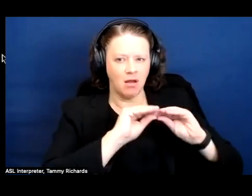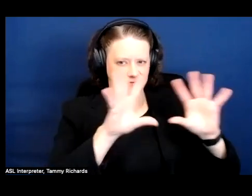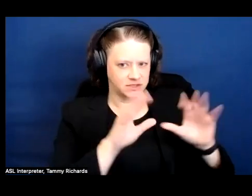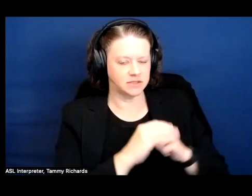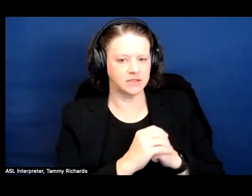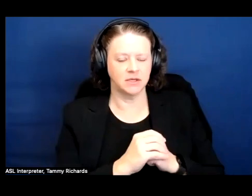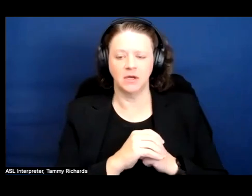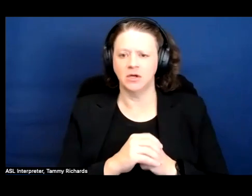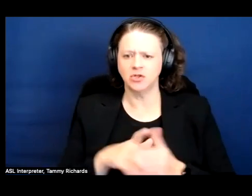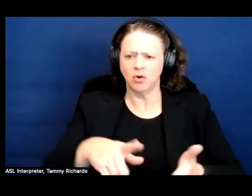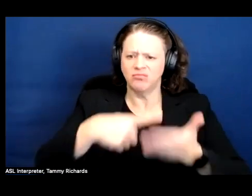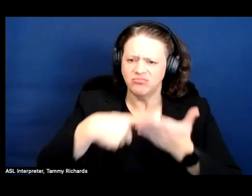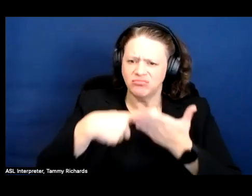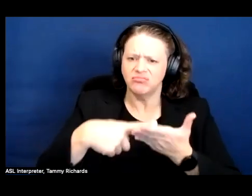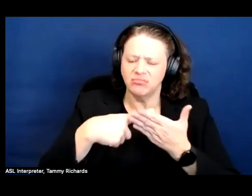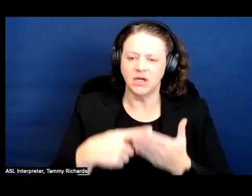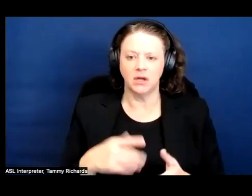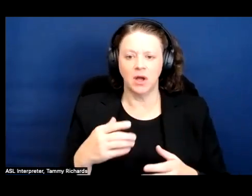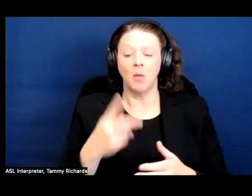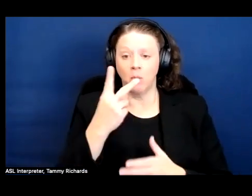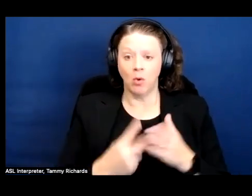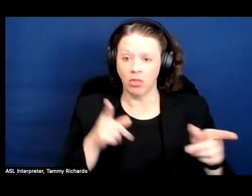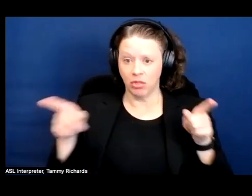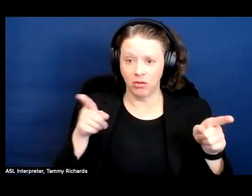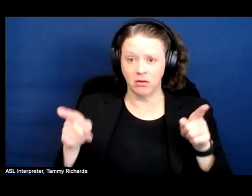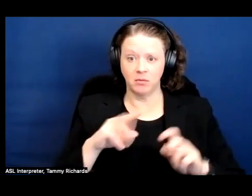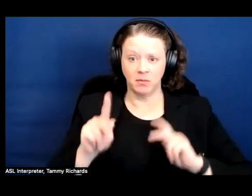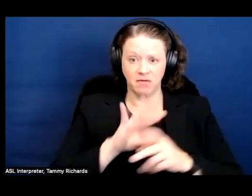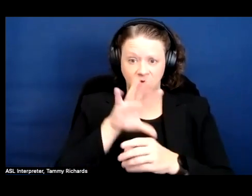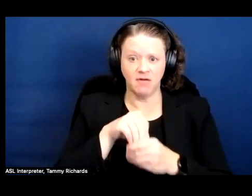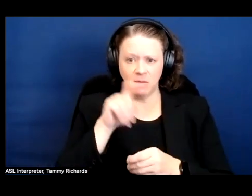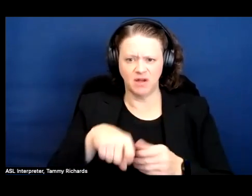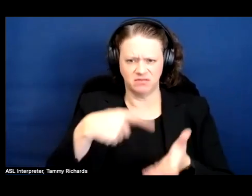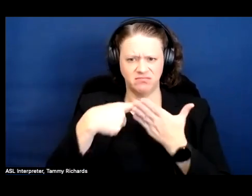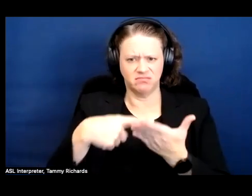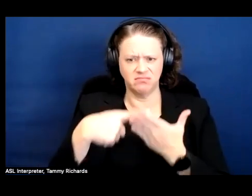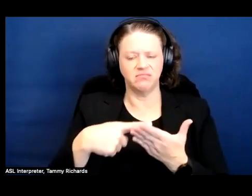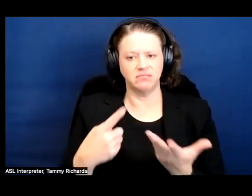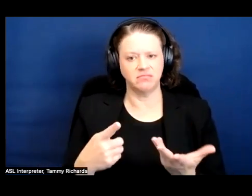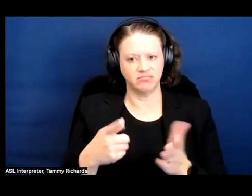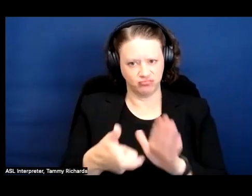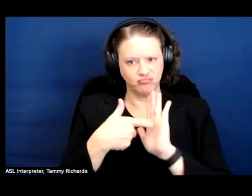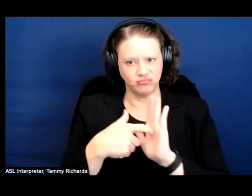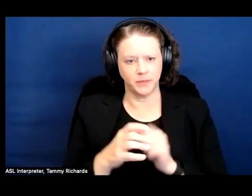to process her application and improve her request, he needs her to provide medical records with her diagnosis